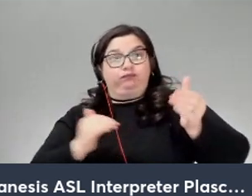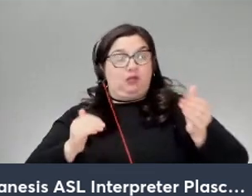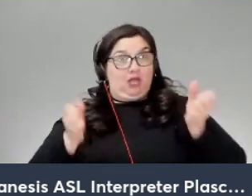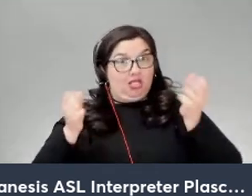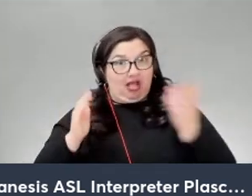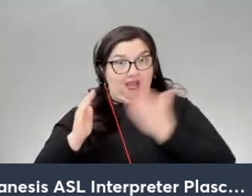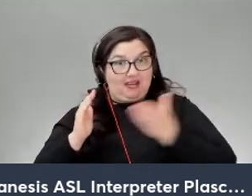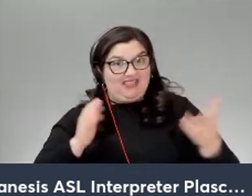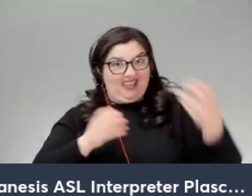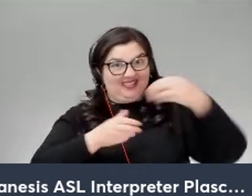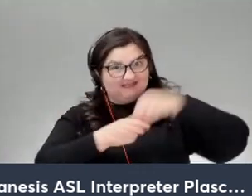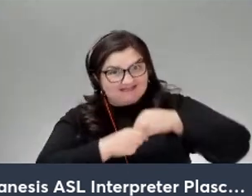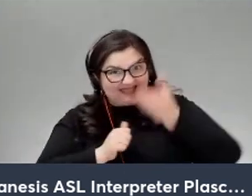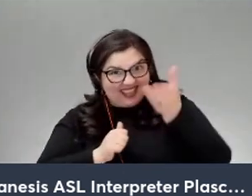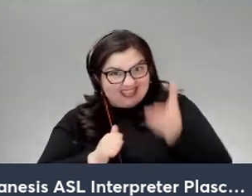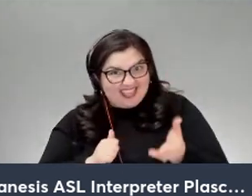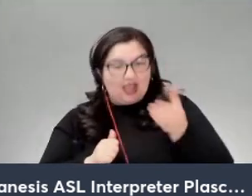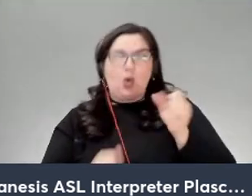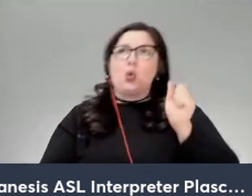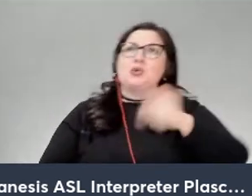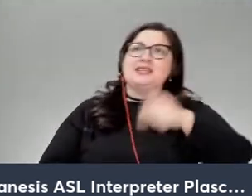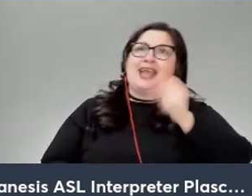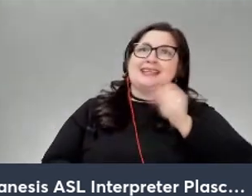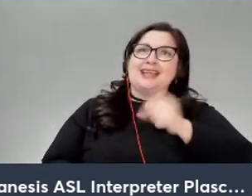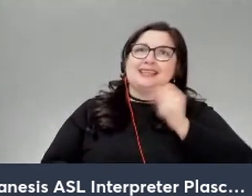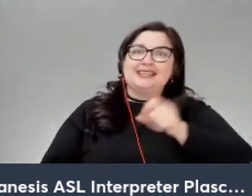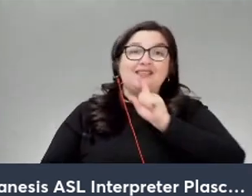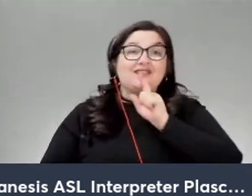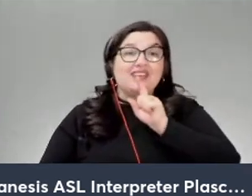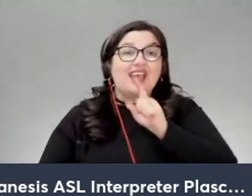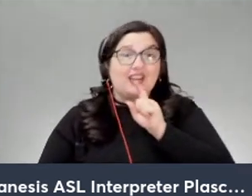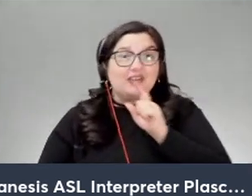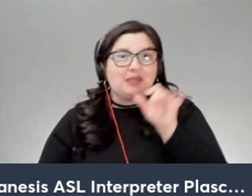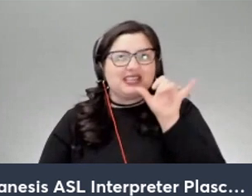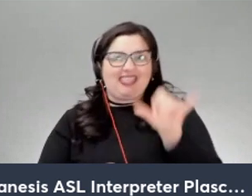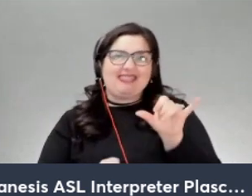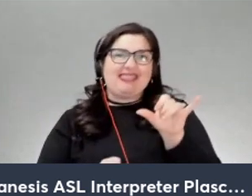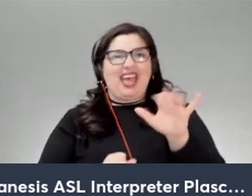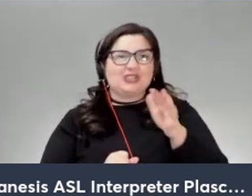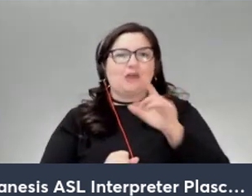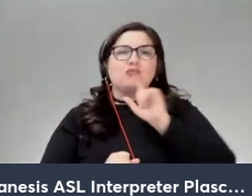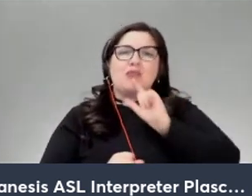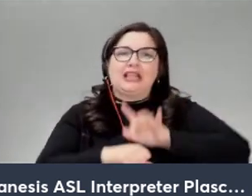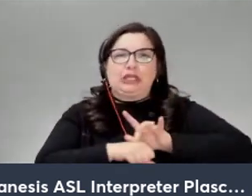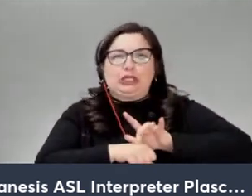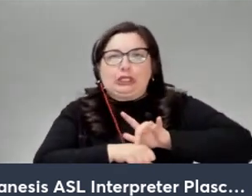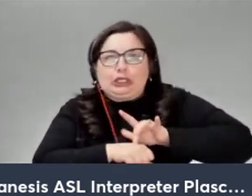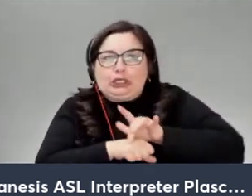Mm-hmm, yeah, yeah, and we are very much in that sort of really early stage of quantum computing,